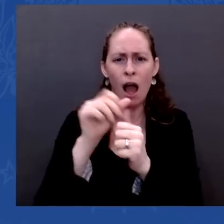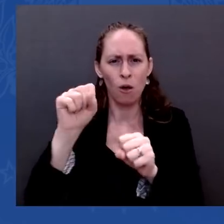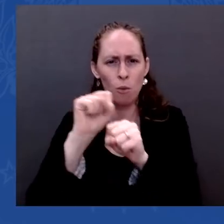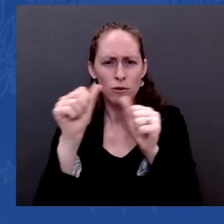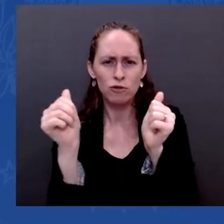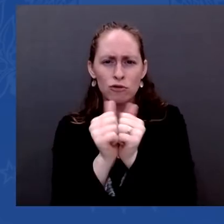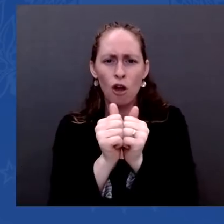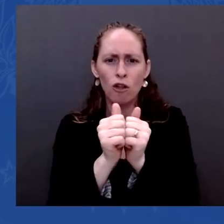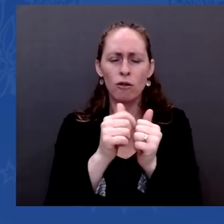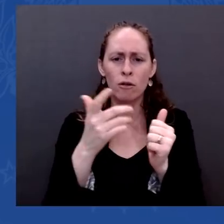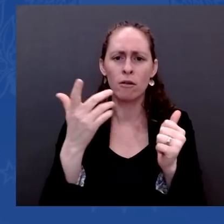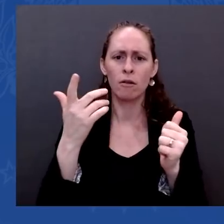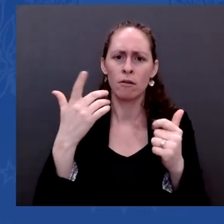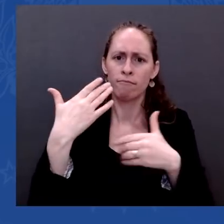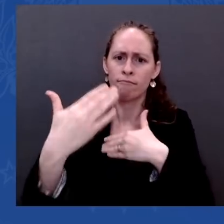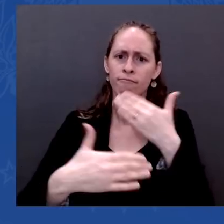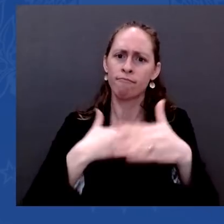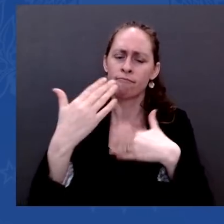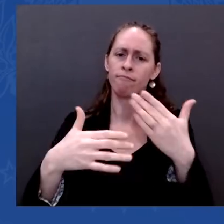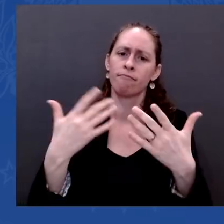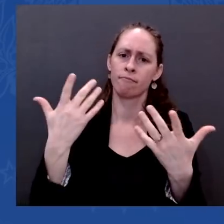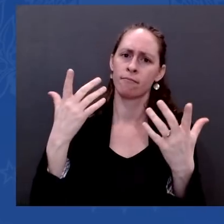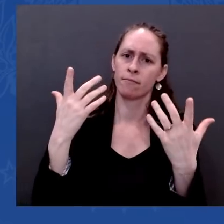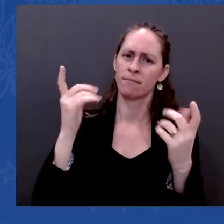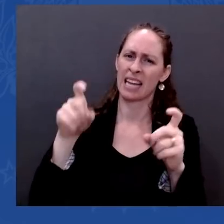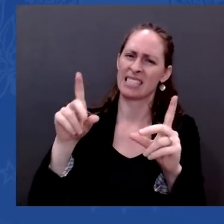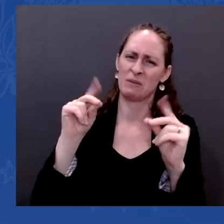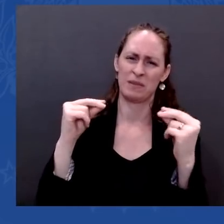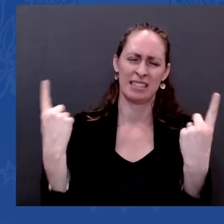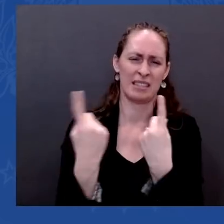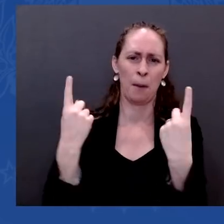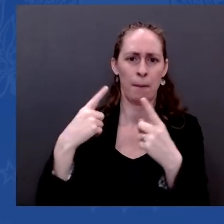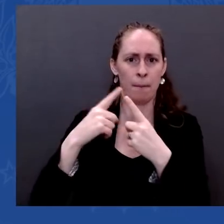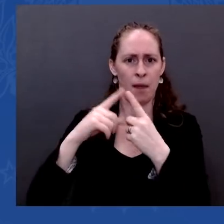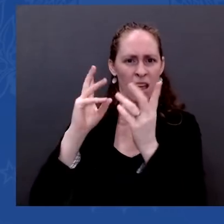we had illustrates the excellent cooperation between our countries,